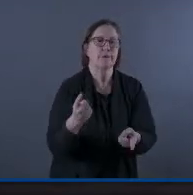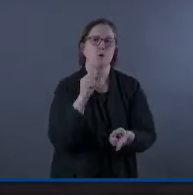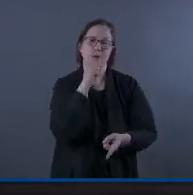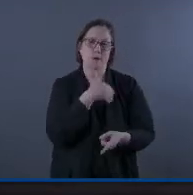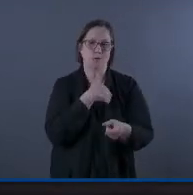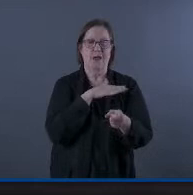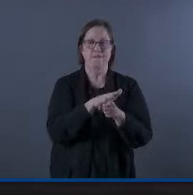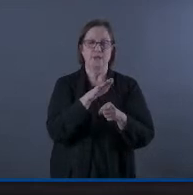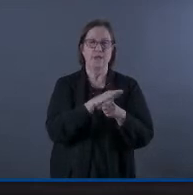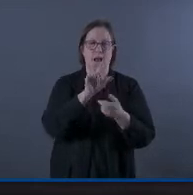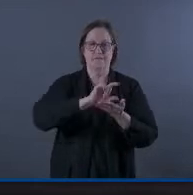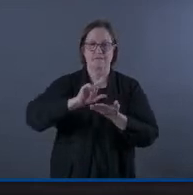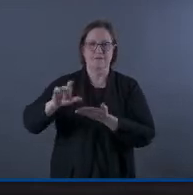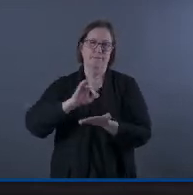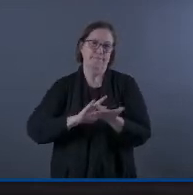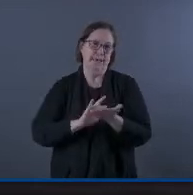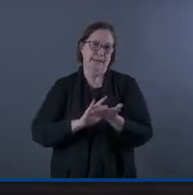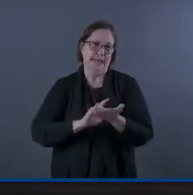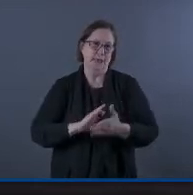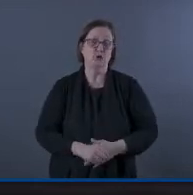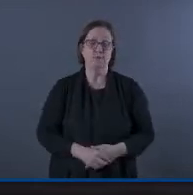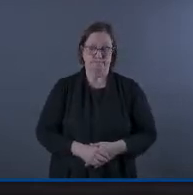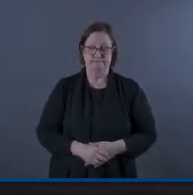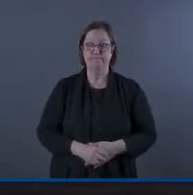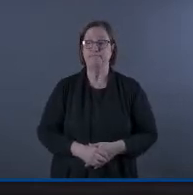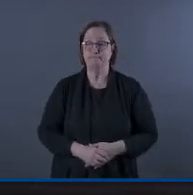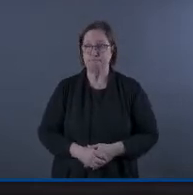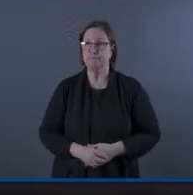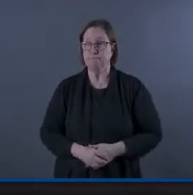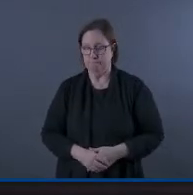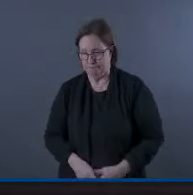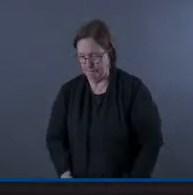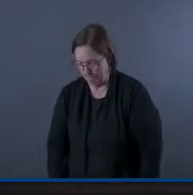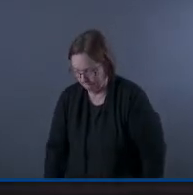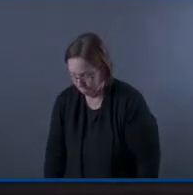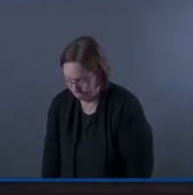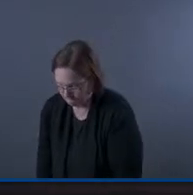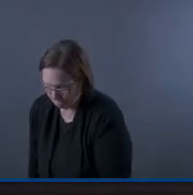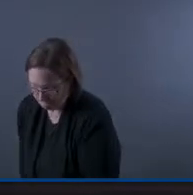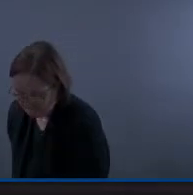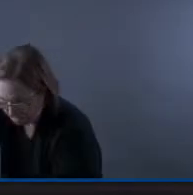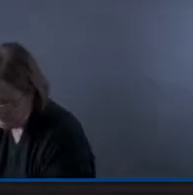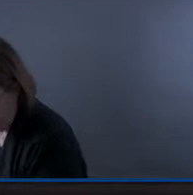Yeah, and Dr. Anderson, if I can ask, what do you, what do you estimate your capacity